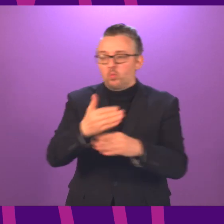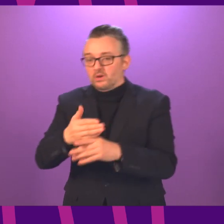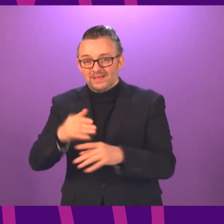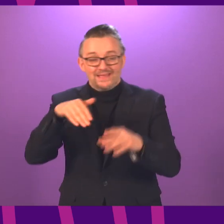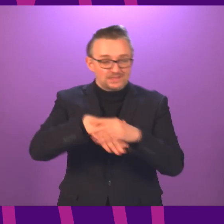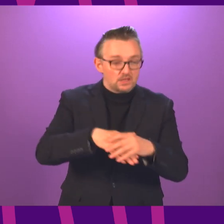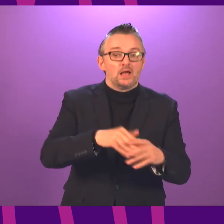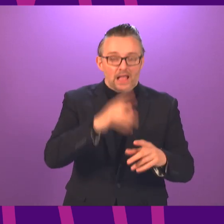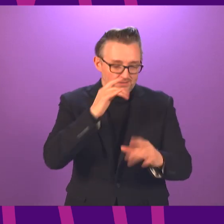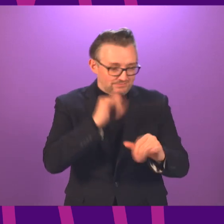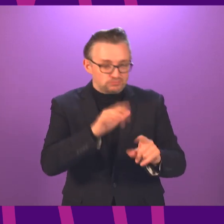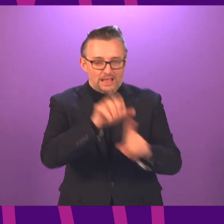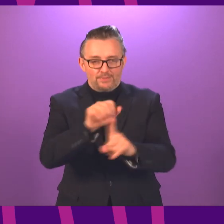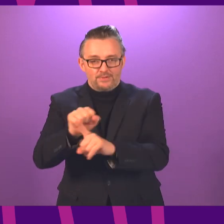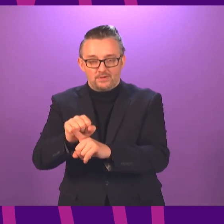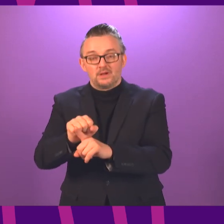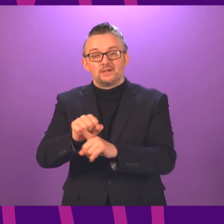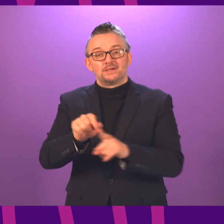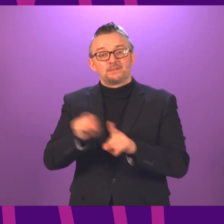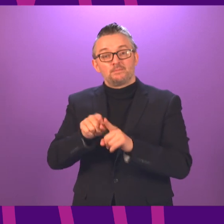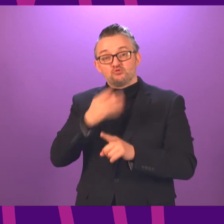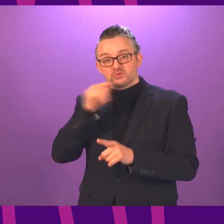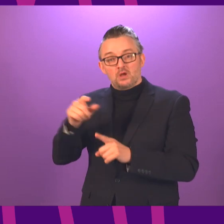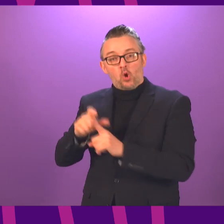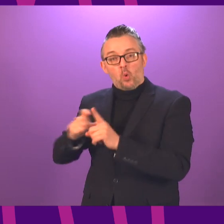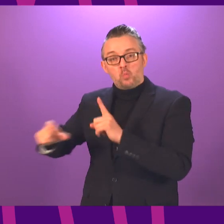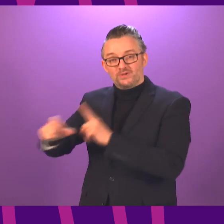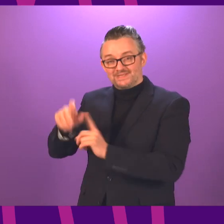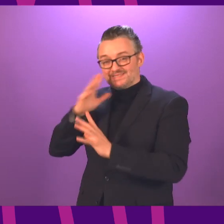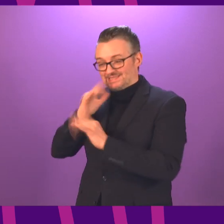so that we can use targeted community testing more, especially in areas where there seems